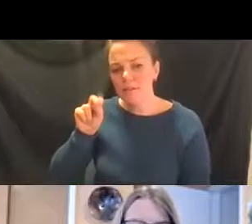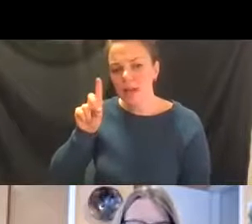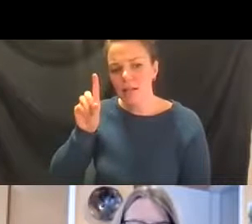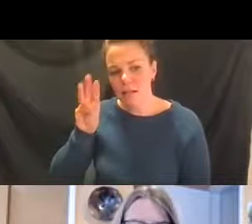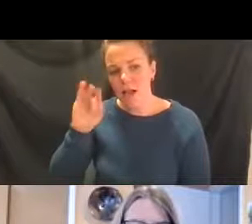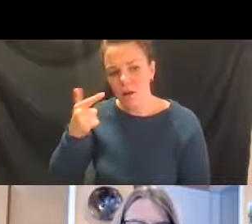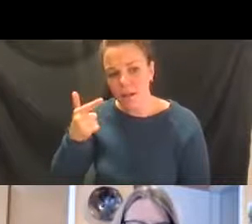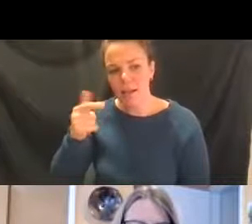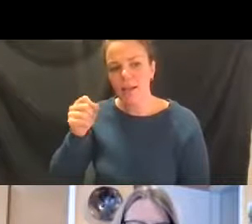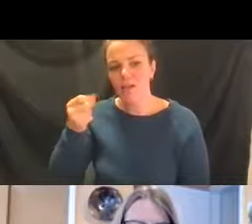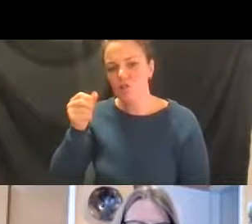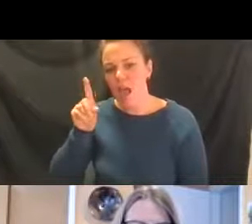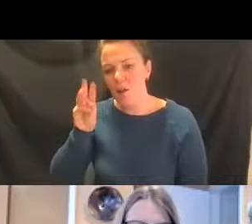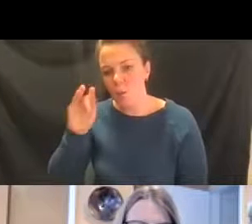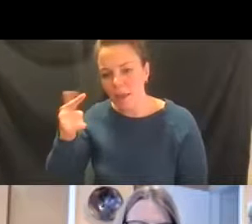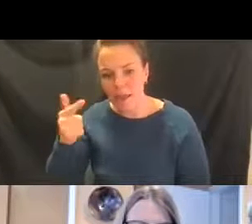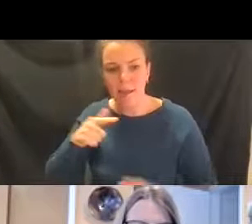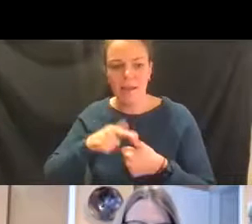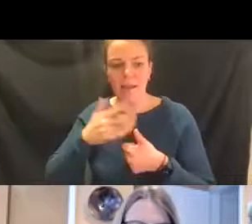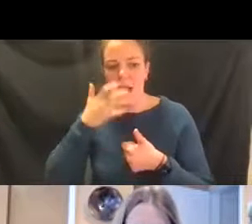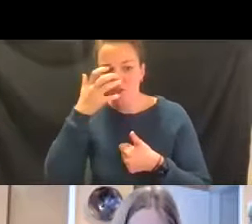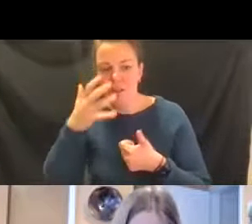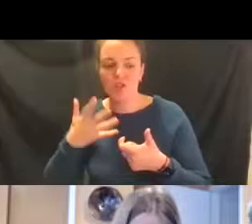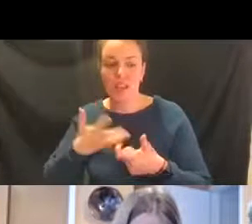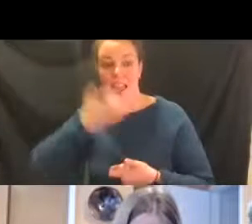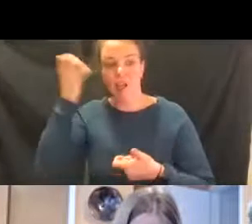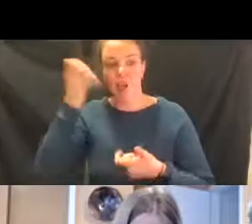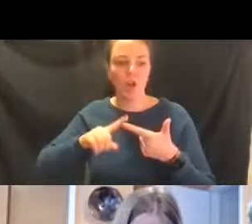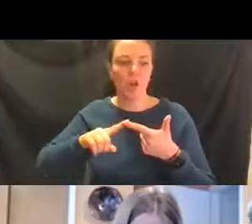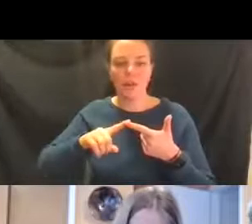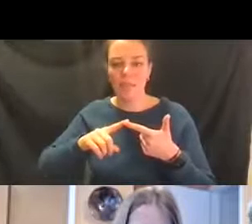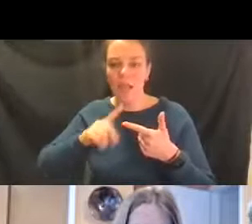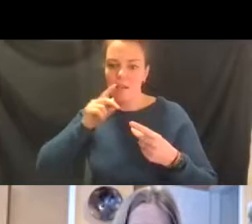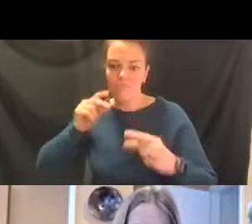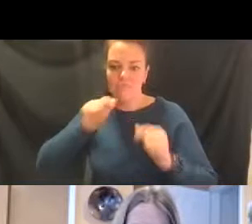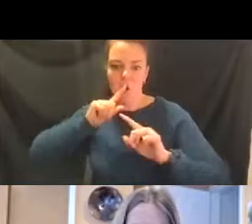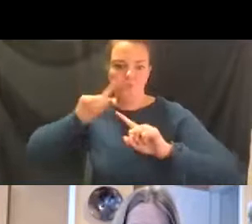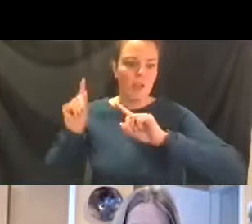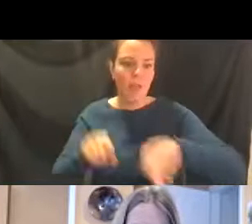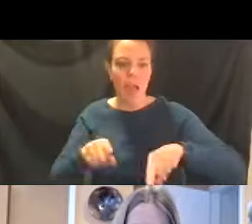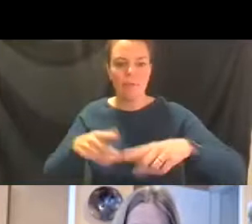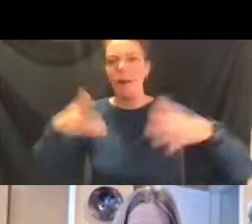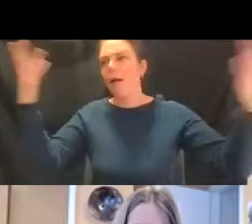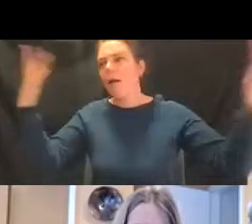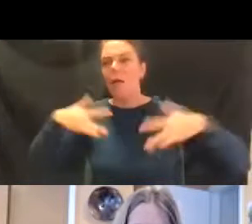anger they just all of a sudden react like it's the end of the world and it's something very